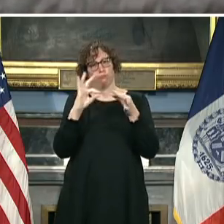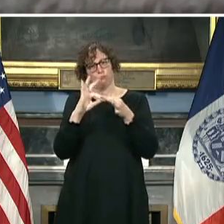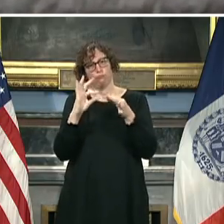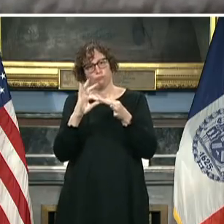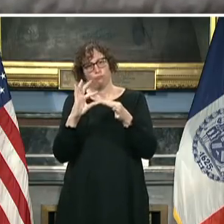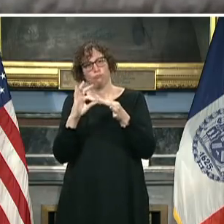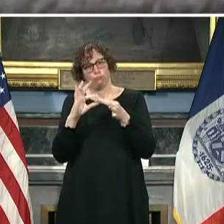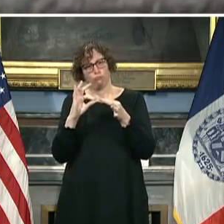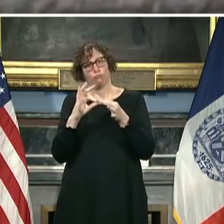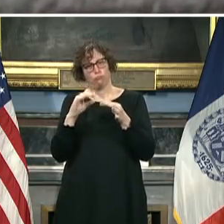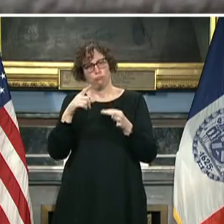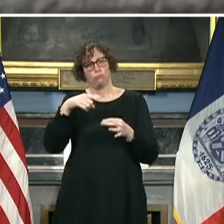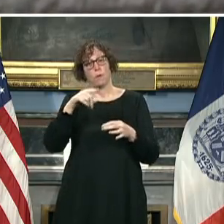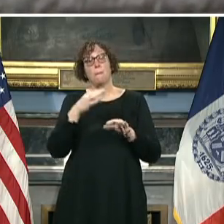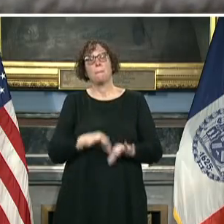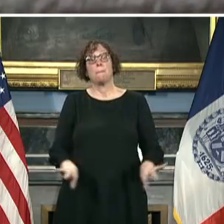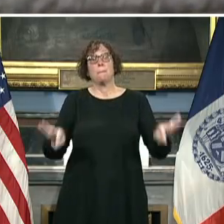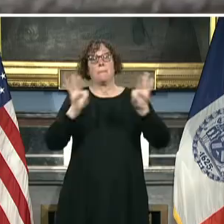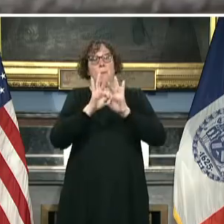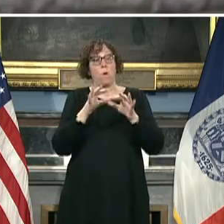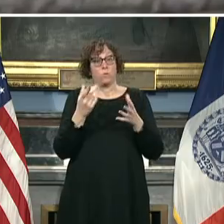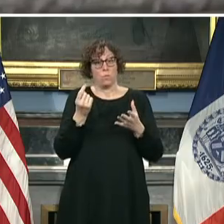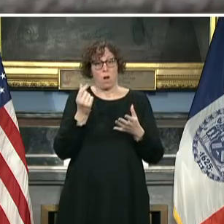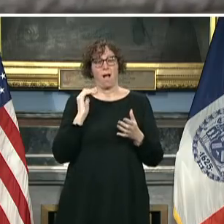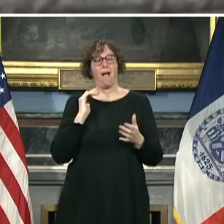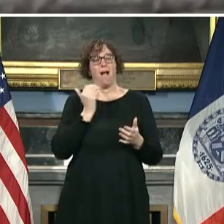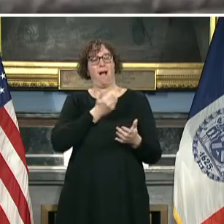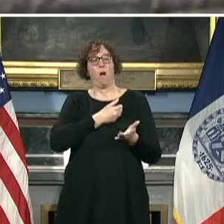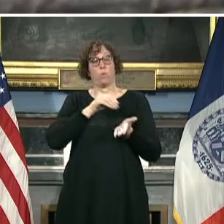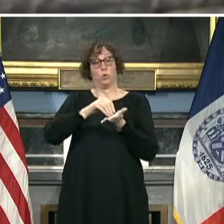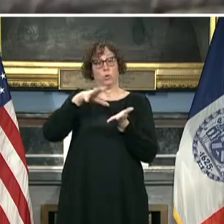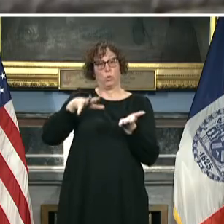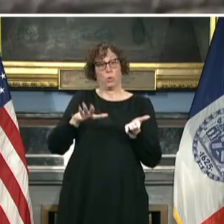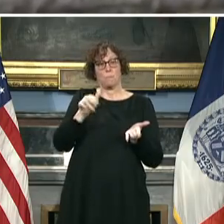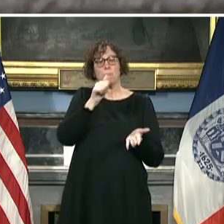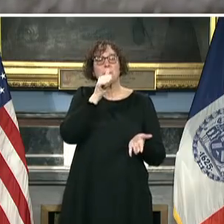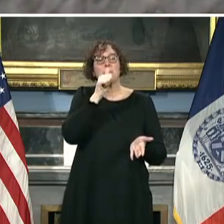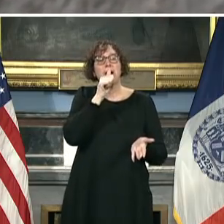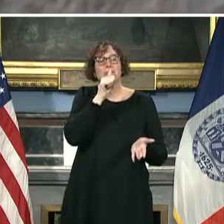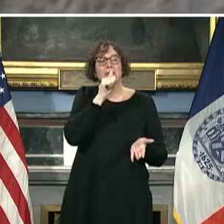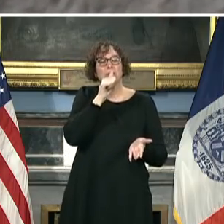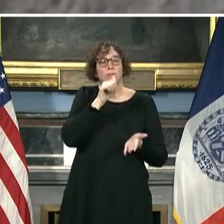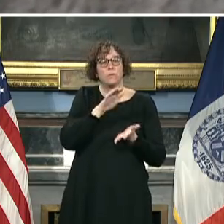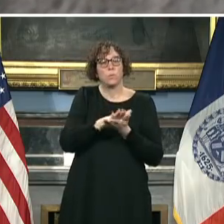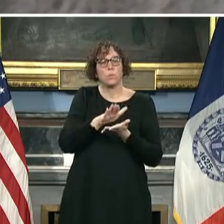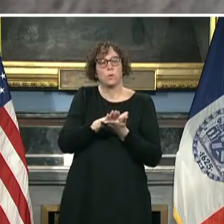WITH THAT COMPANY, TO ENSURE THE PRIVACY OF OUR STUDENTS TO MAKE SURE THEIR